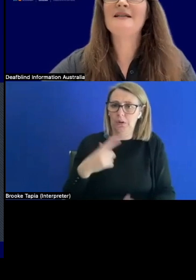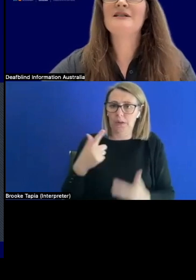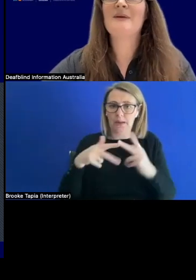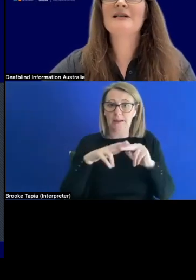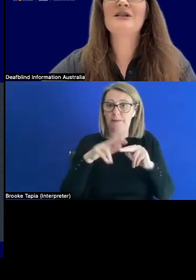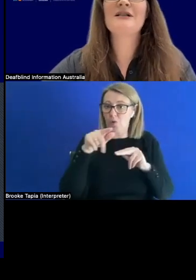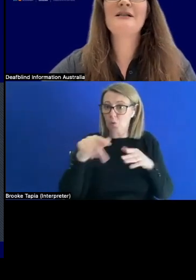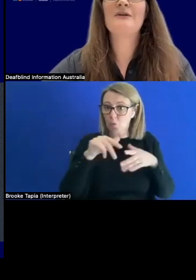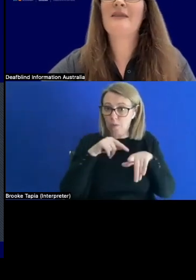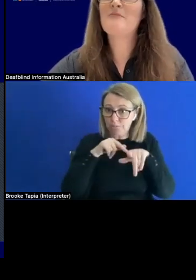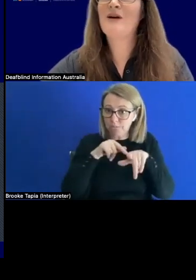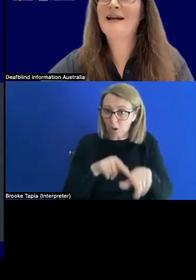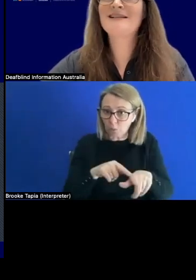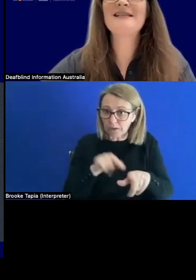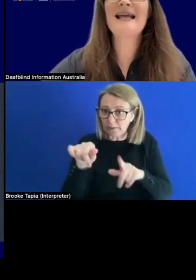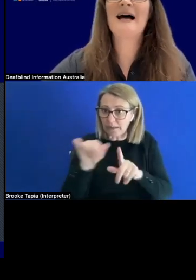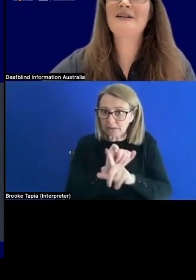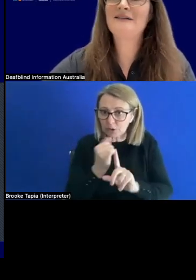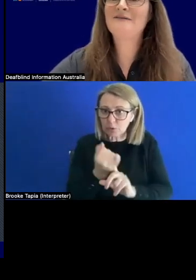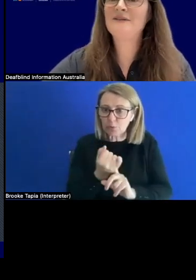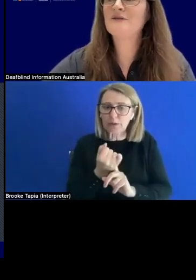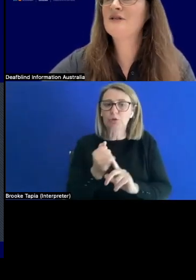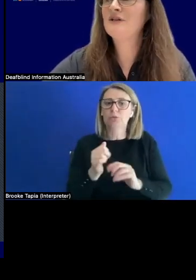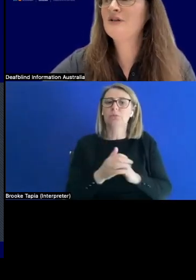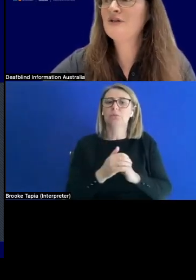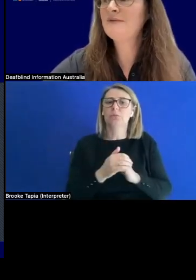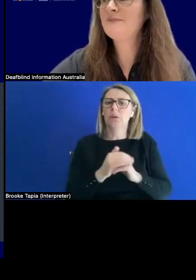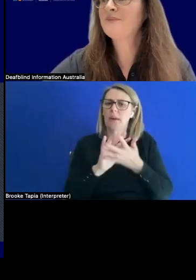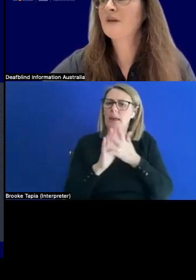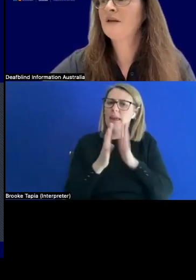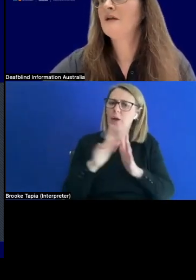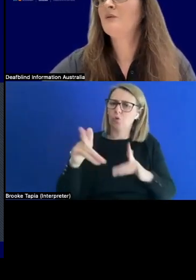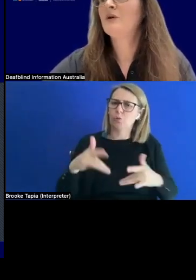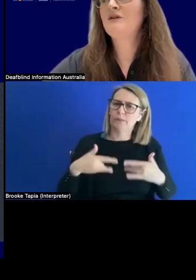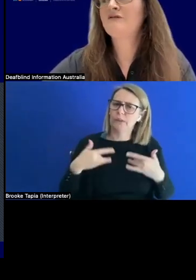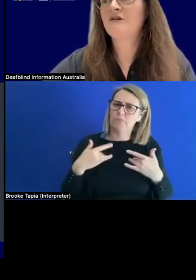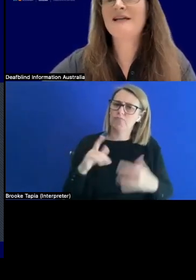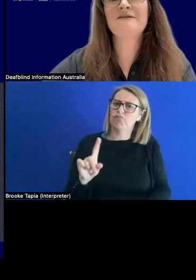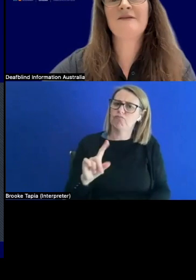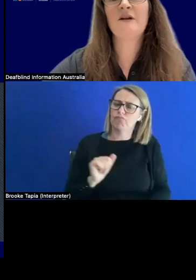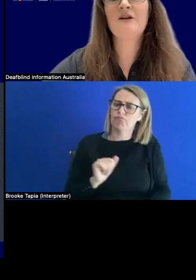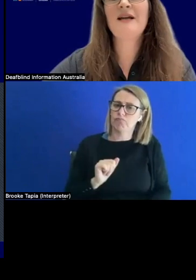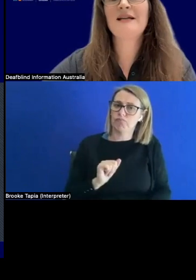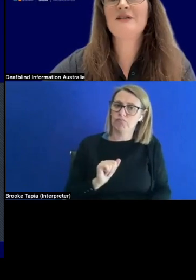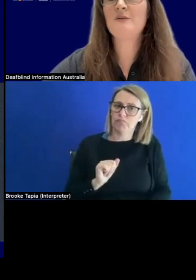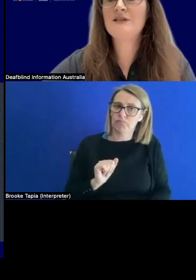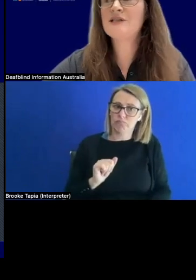interaction or that practice, how did it feel to you? Were you free to follow as you wished